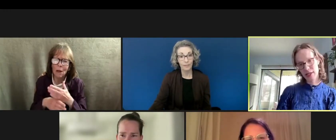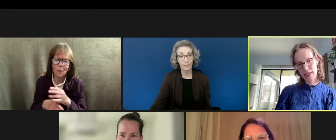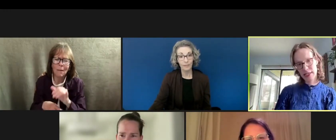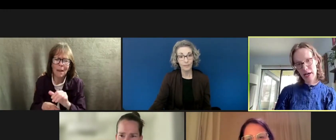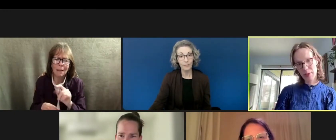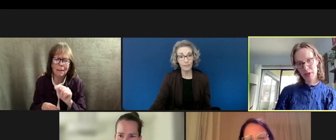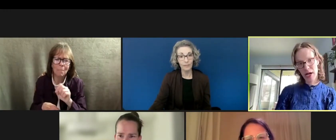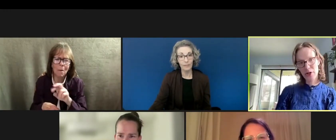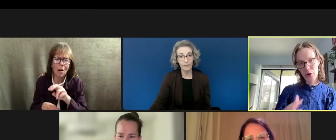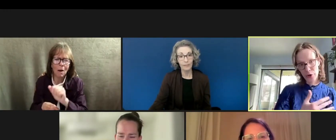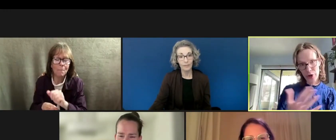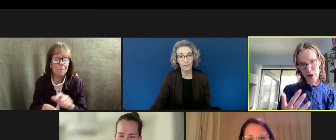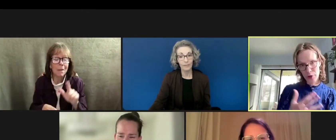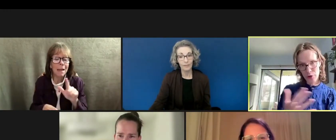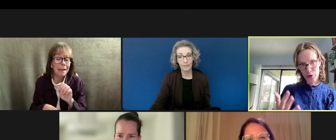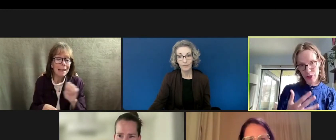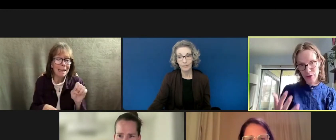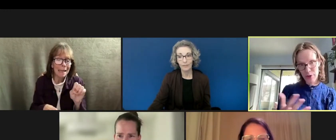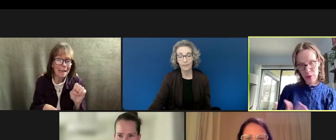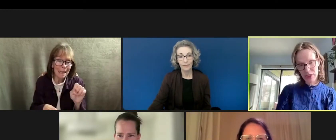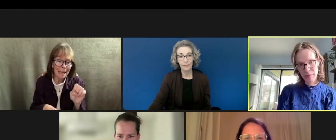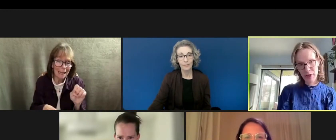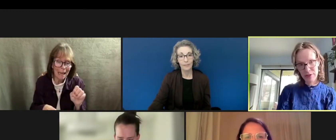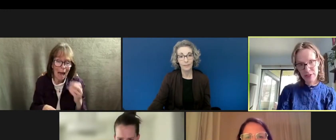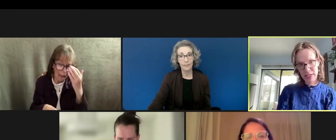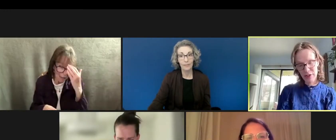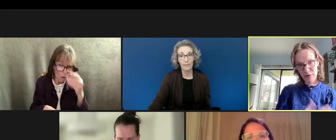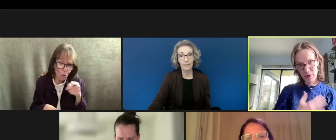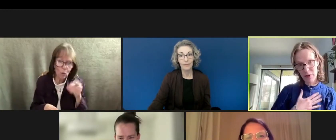Lee, I know you're hearing what Tamara is saying.